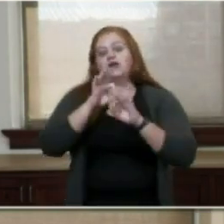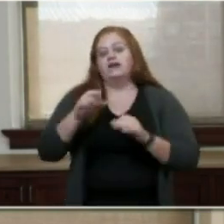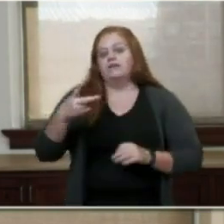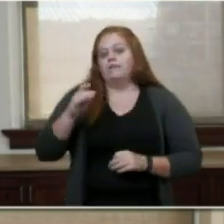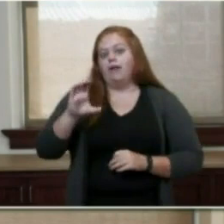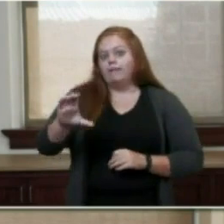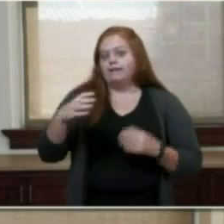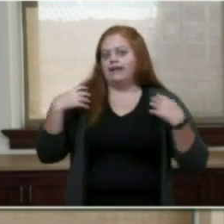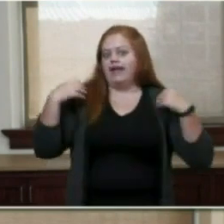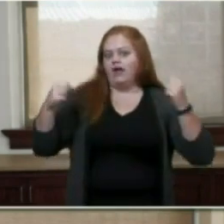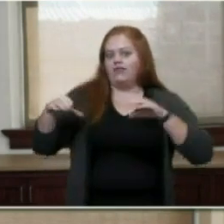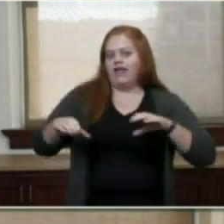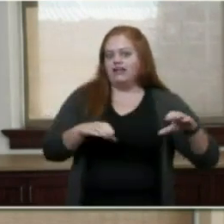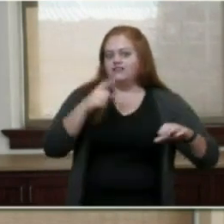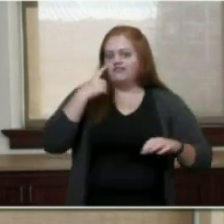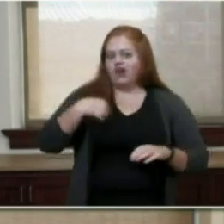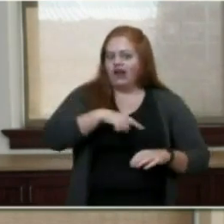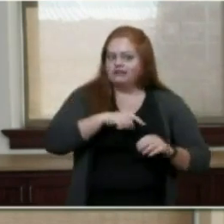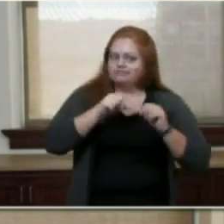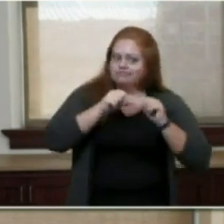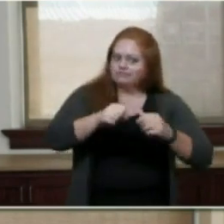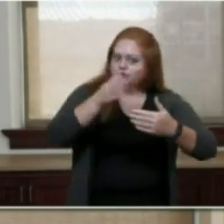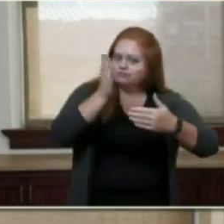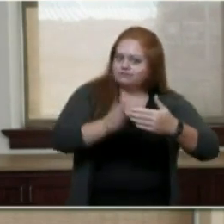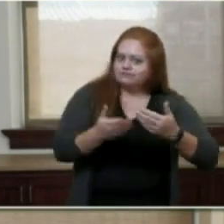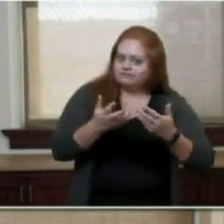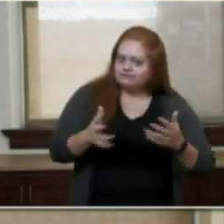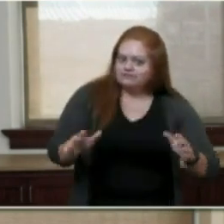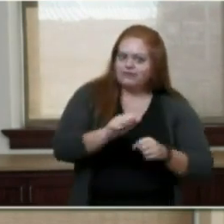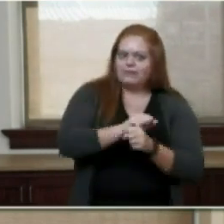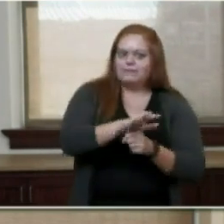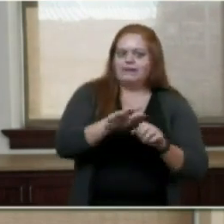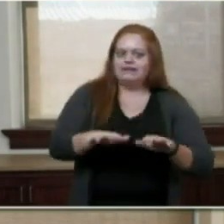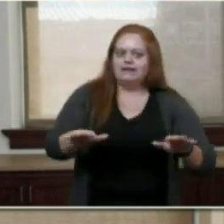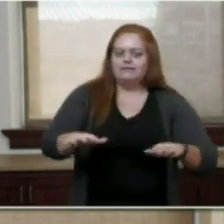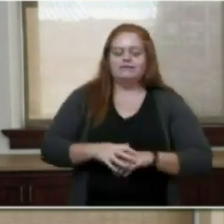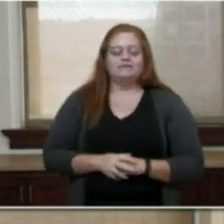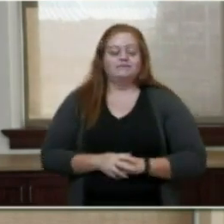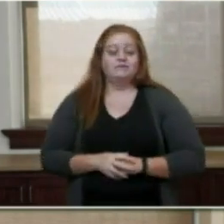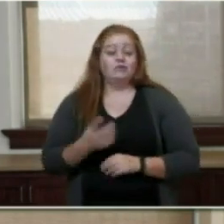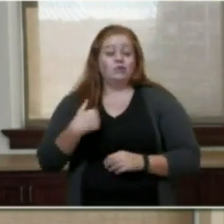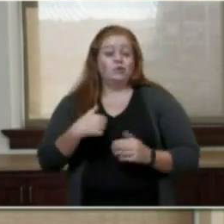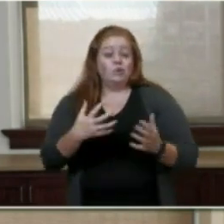can take to end the COVID-19 pandemic. Our goal is to prevent it from